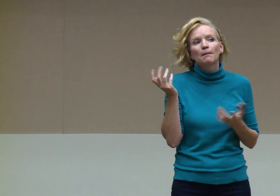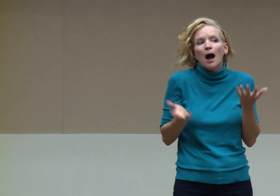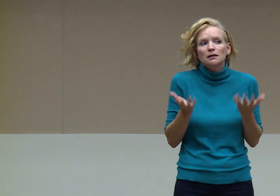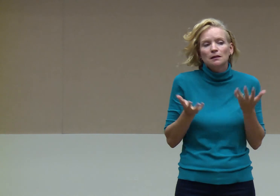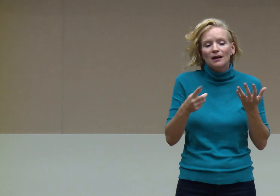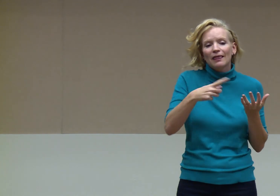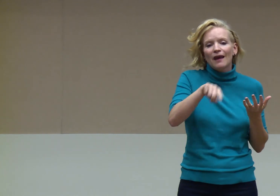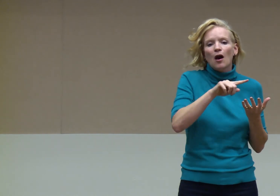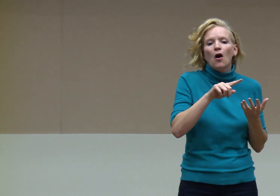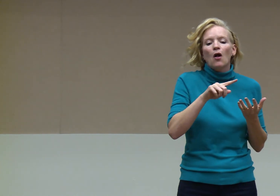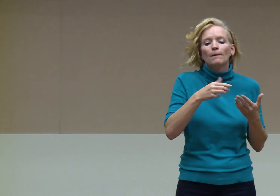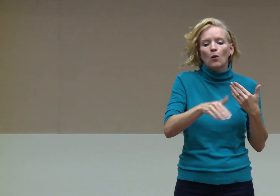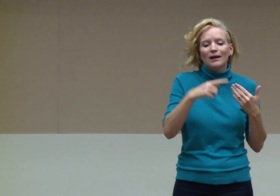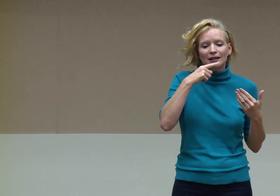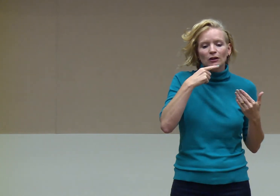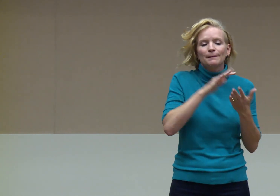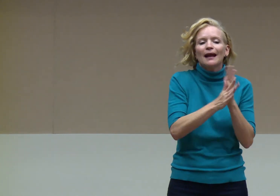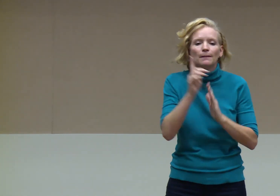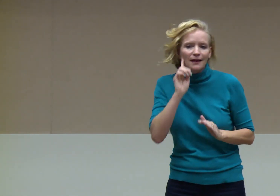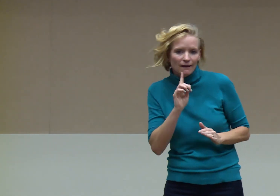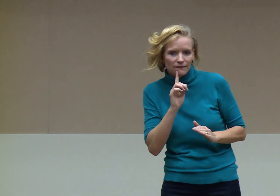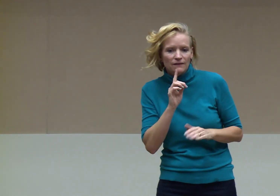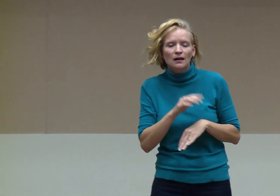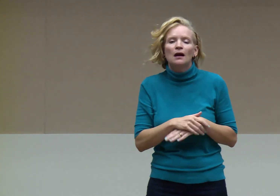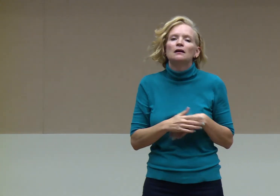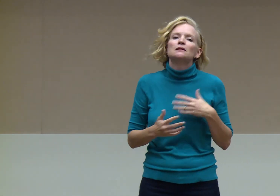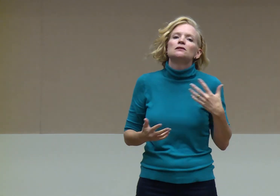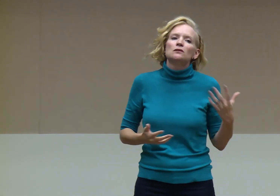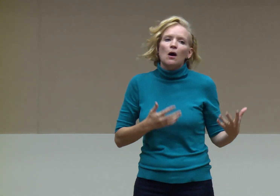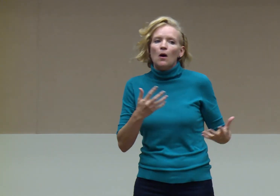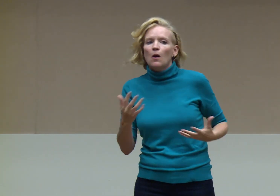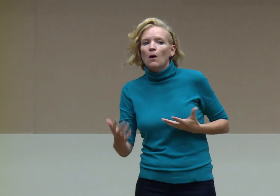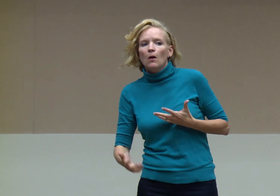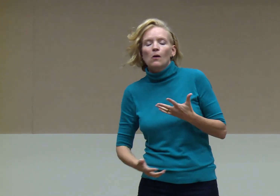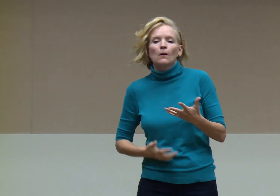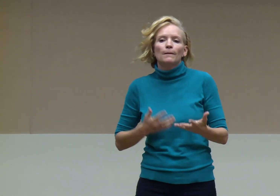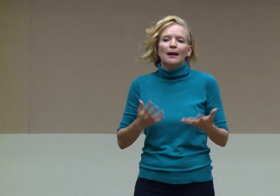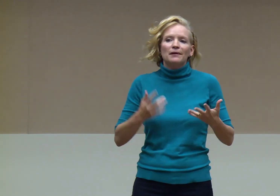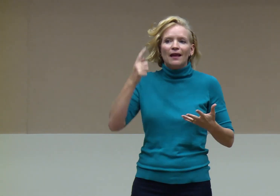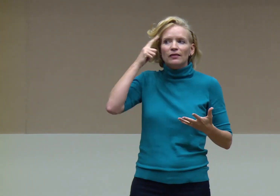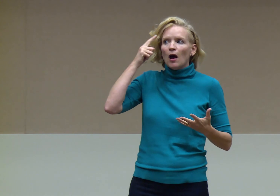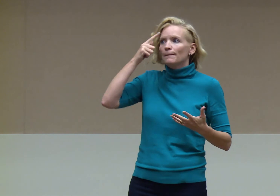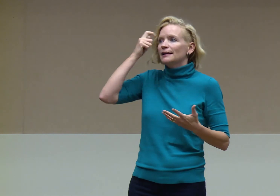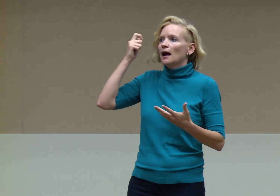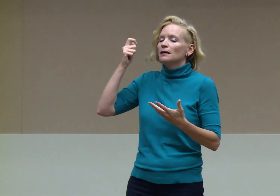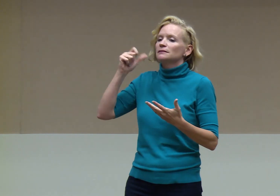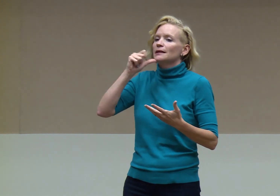But the reason is possibly because they were born hearing and became deaf,